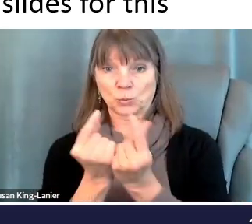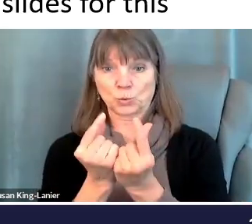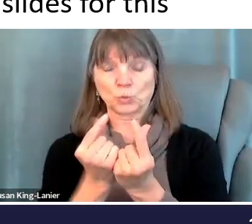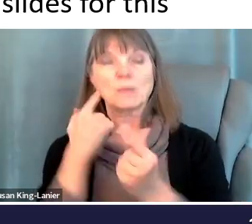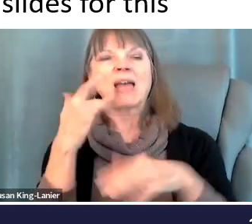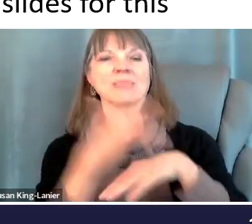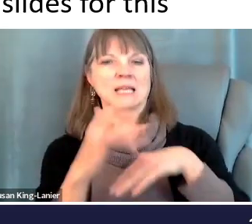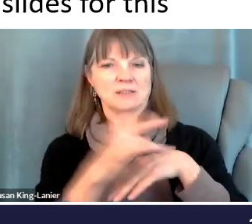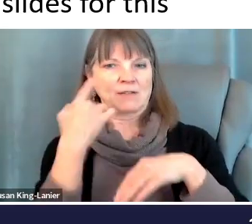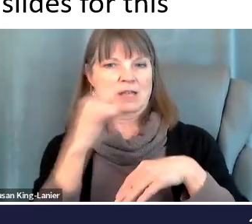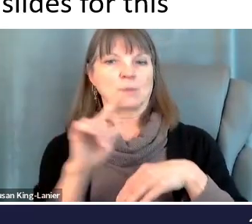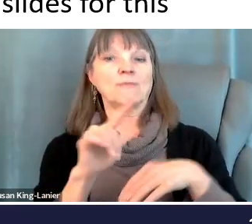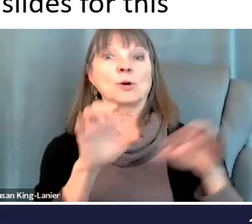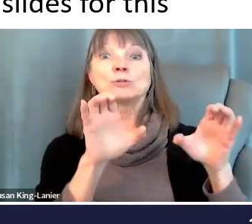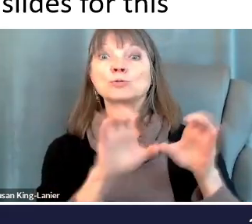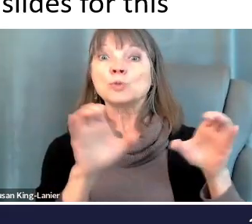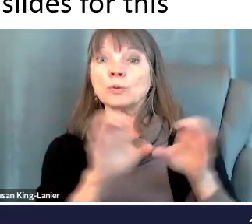for certified peer specialist.